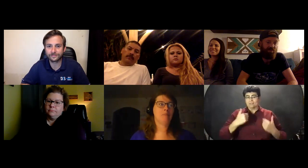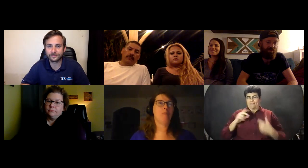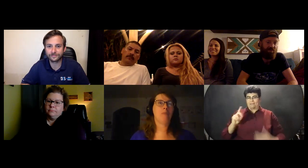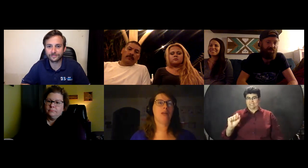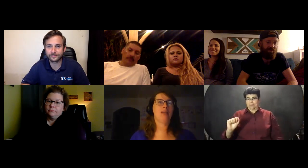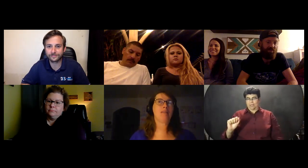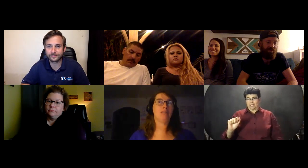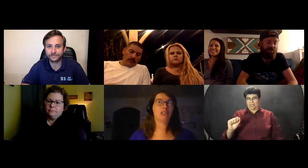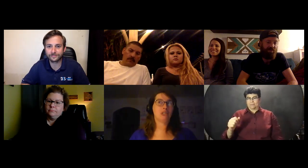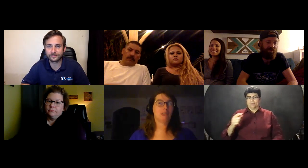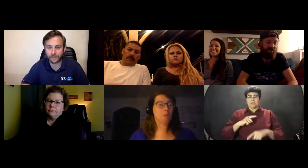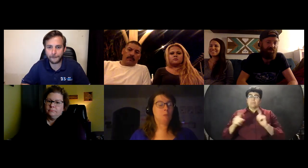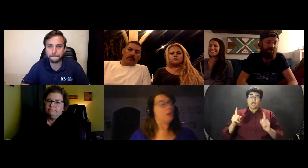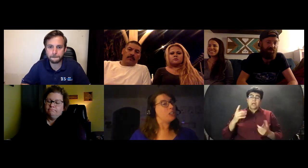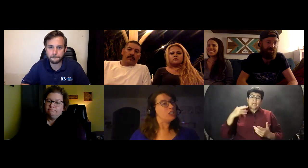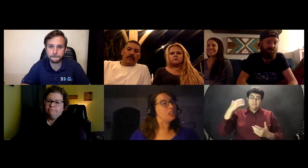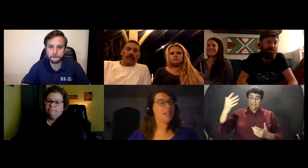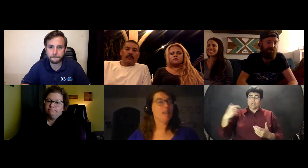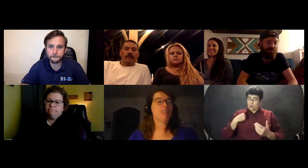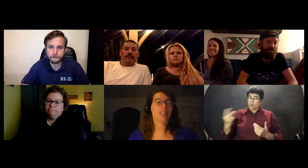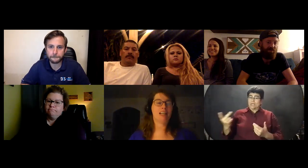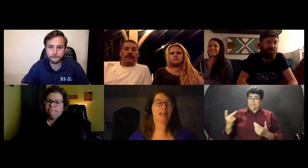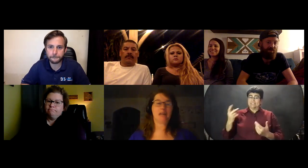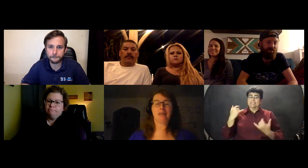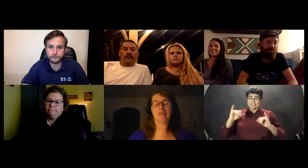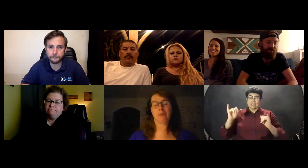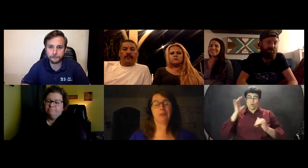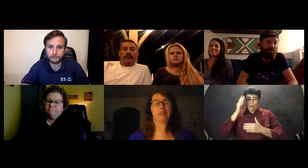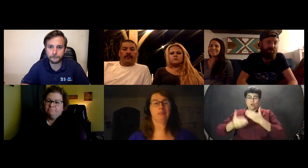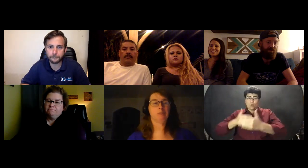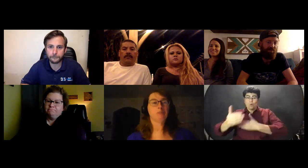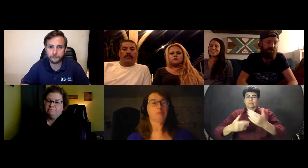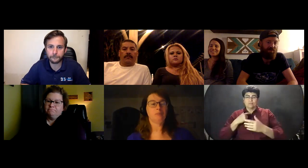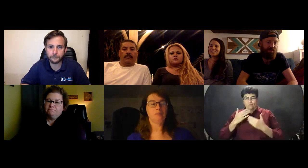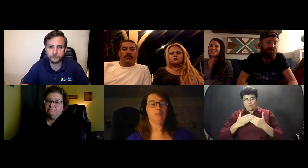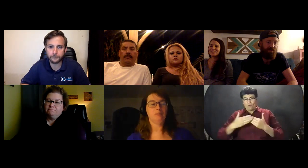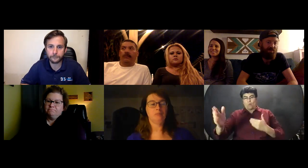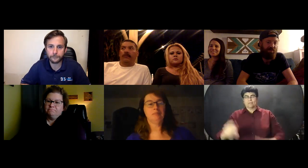but eventually we're still going to navigate that coming forward